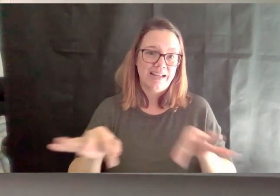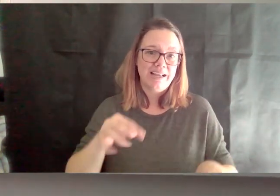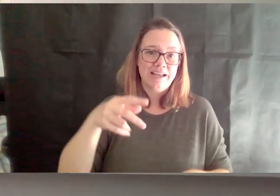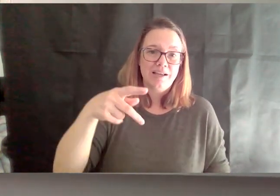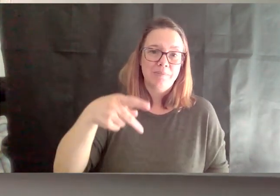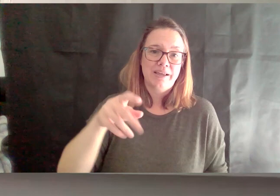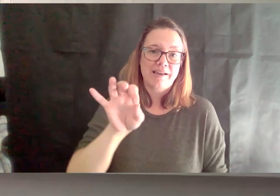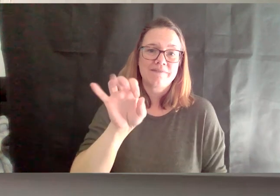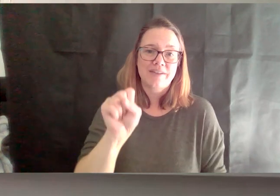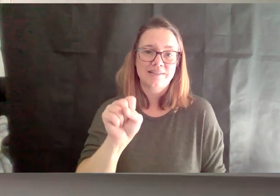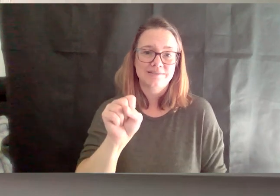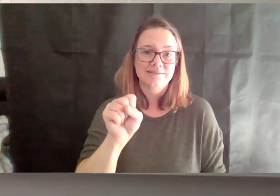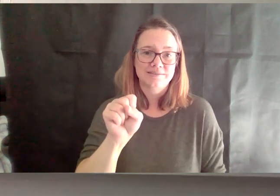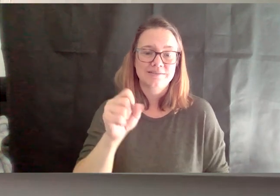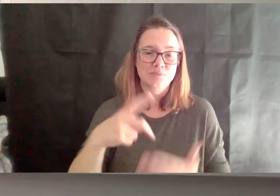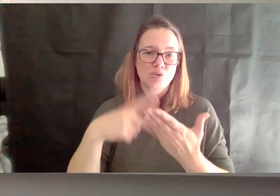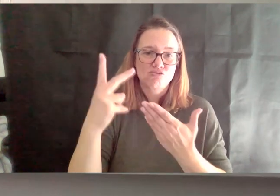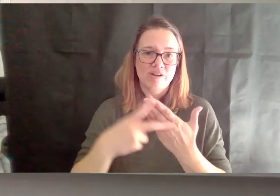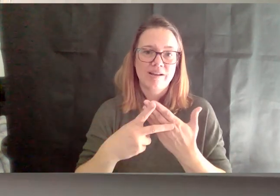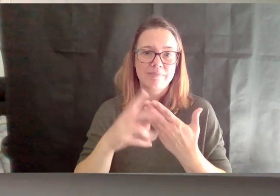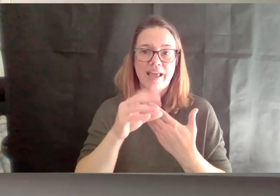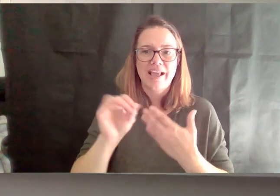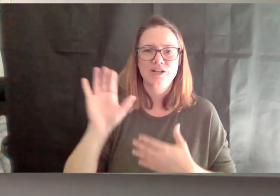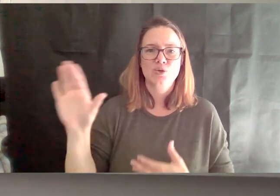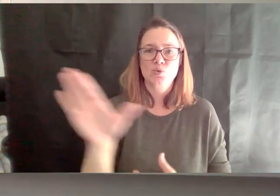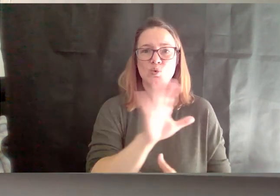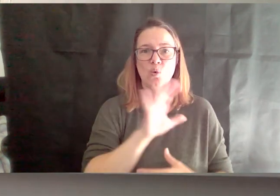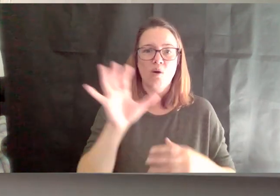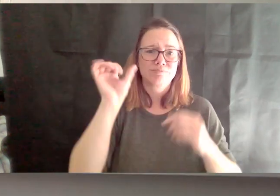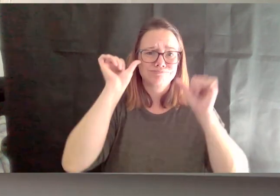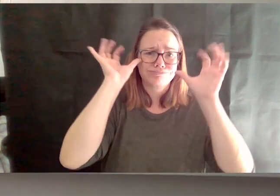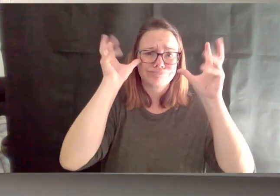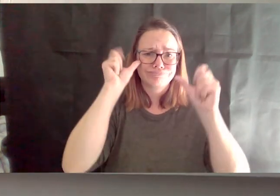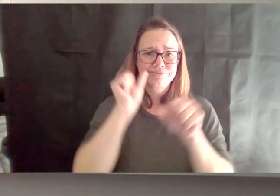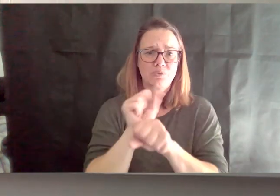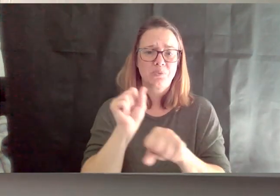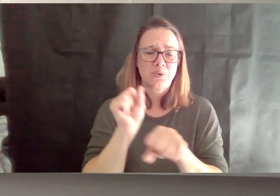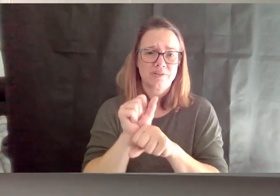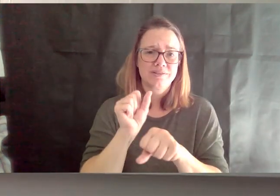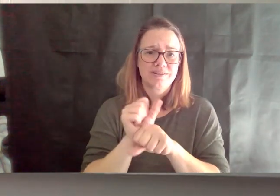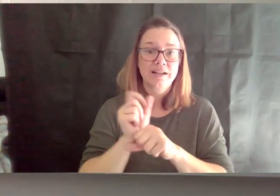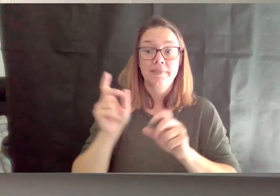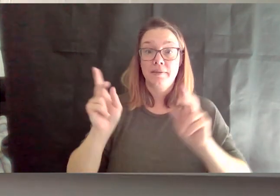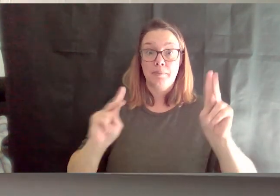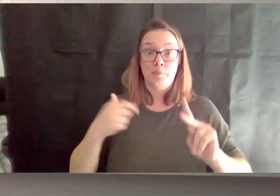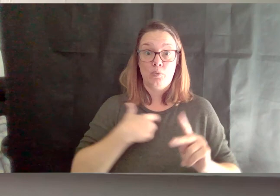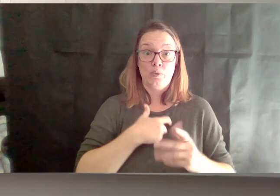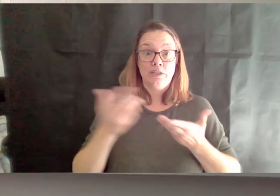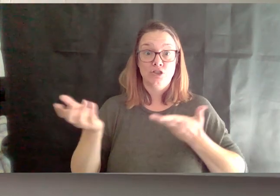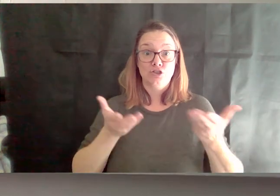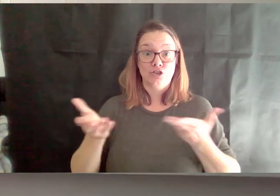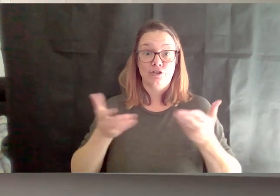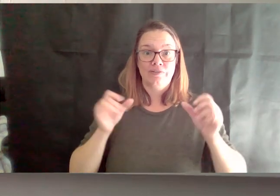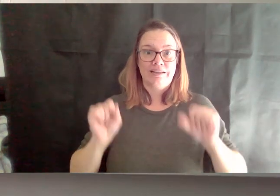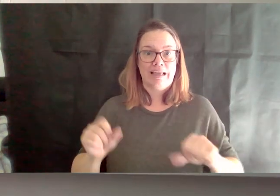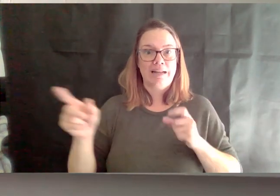services program, and all of the incredible work that you all do to help the people we serve manage their financial lives.